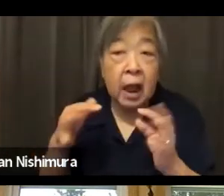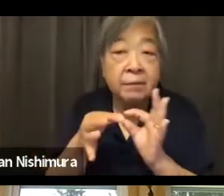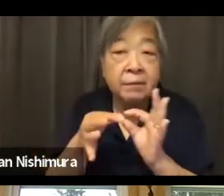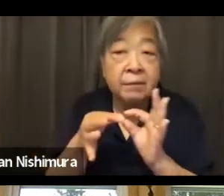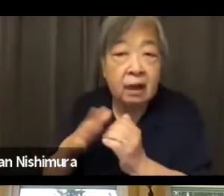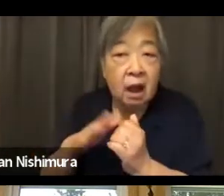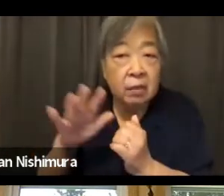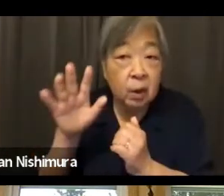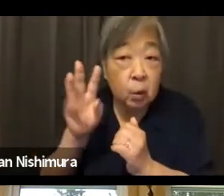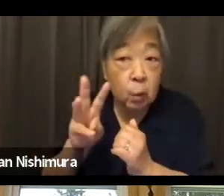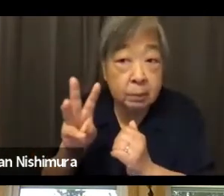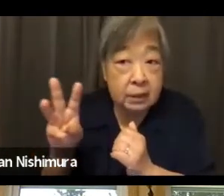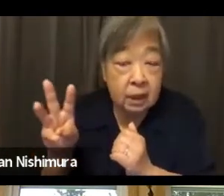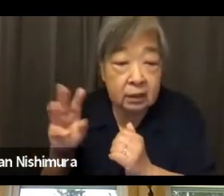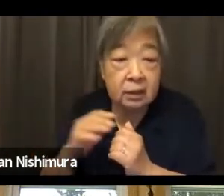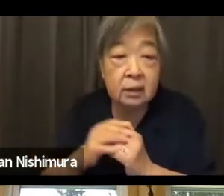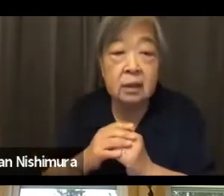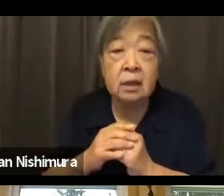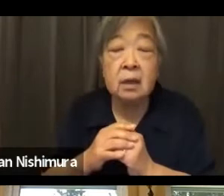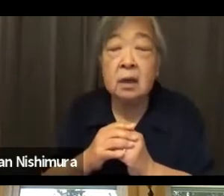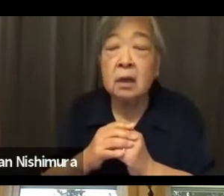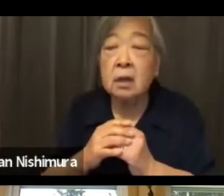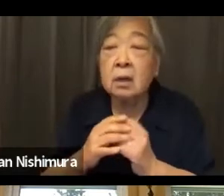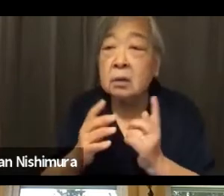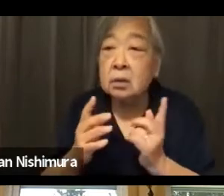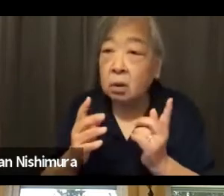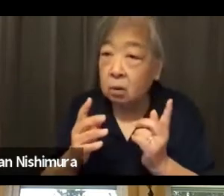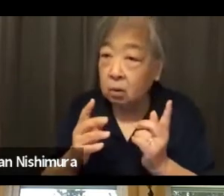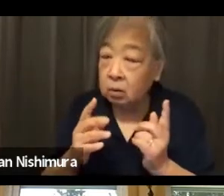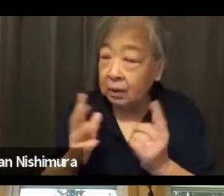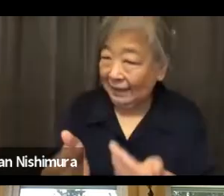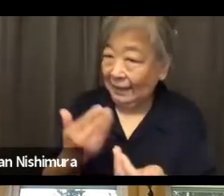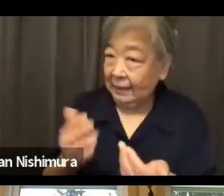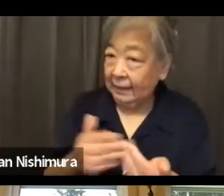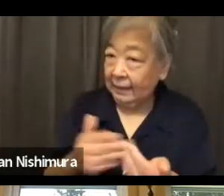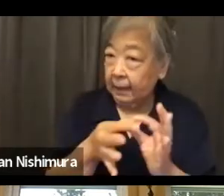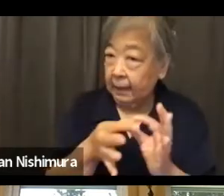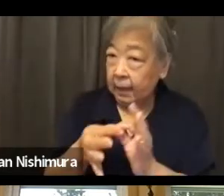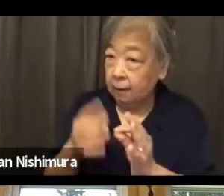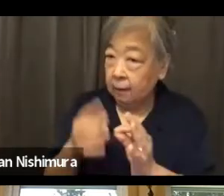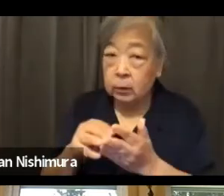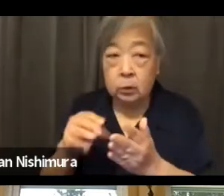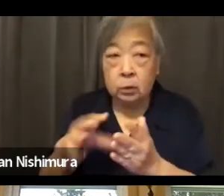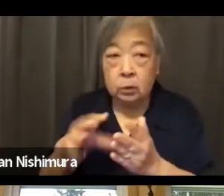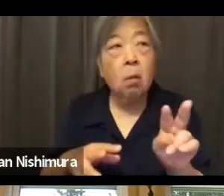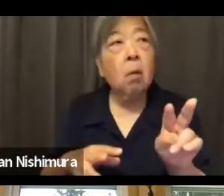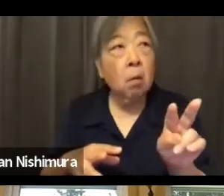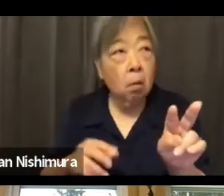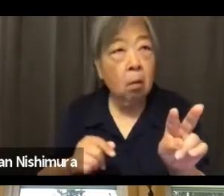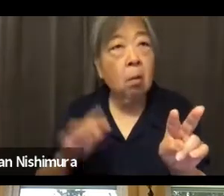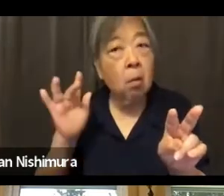web page, so that it is an easy link for a student to be able to trickle out to